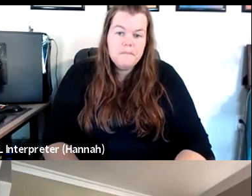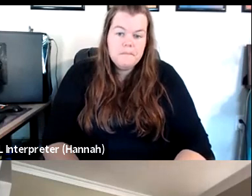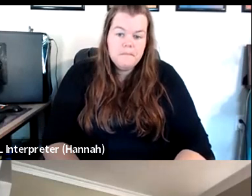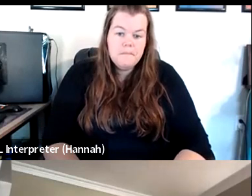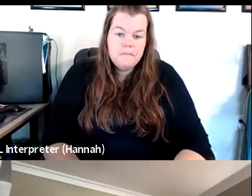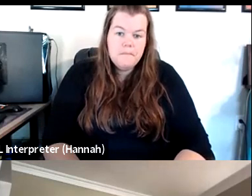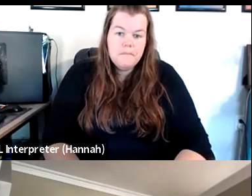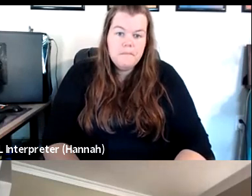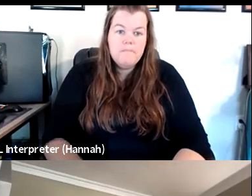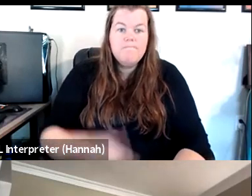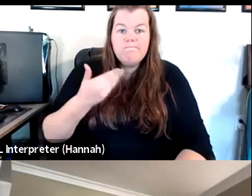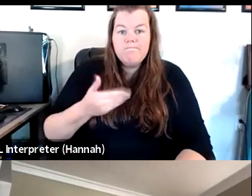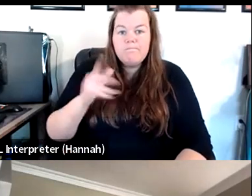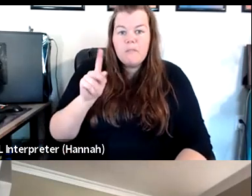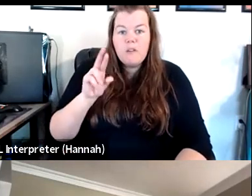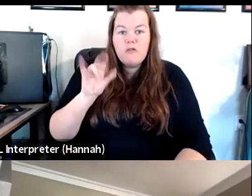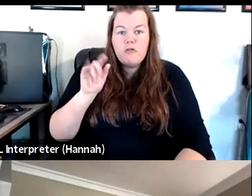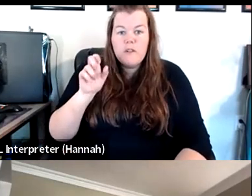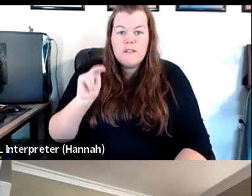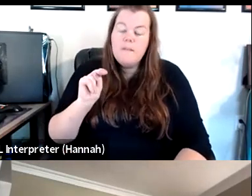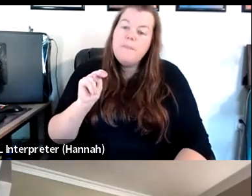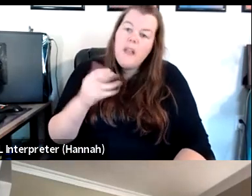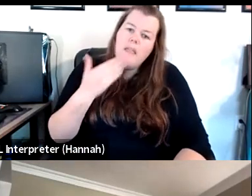This is Kristin thank you all for that. I want to make sure that I recognize